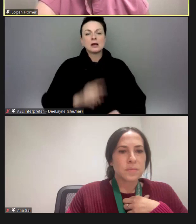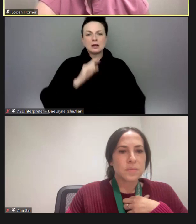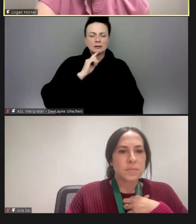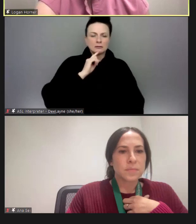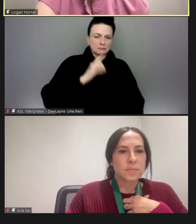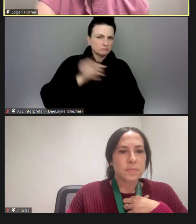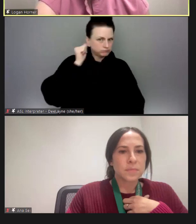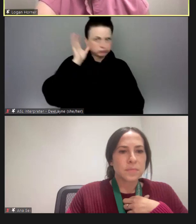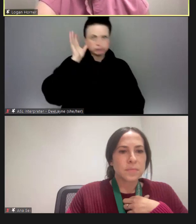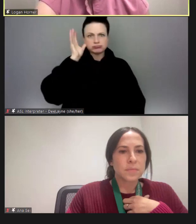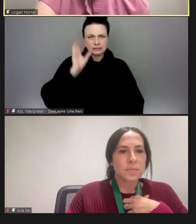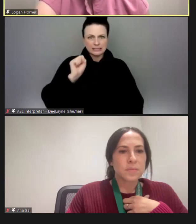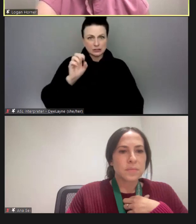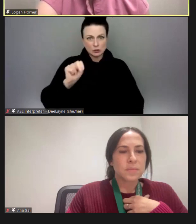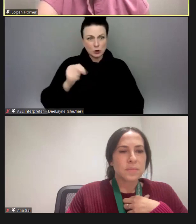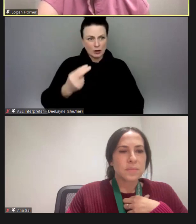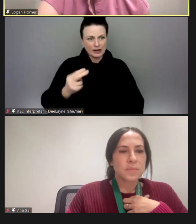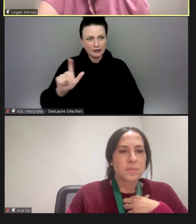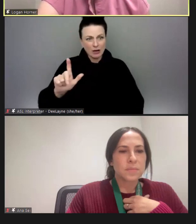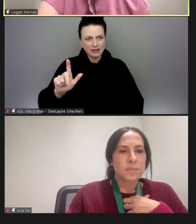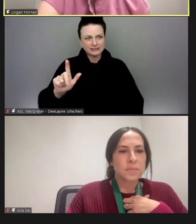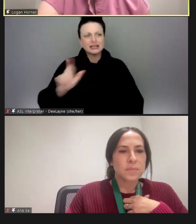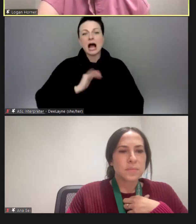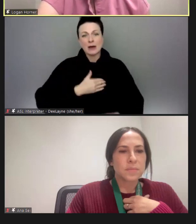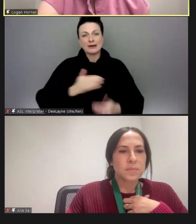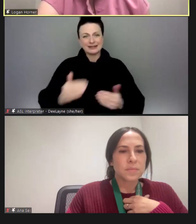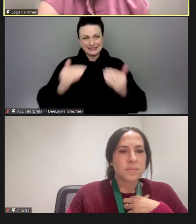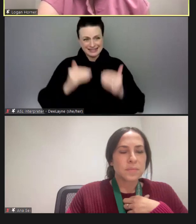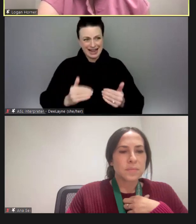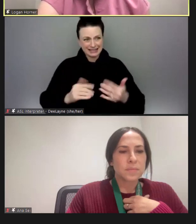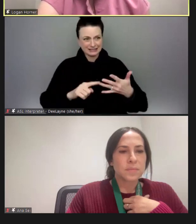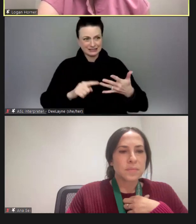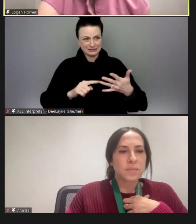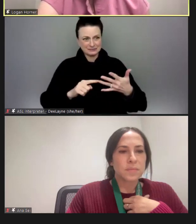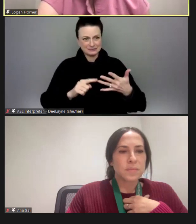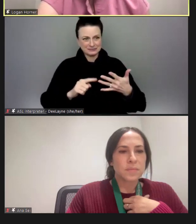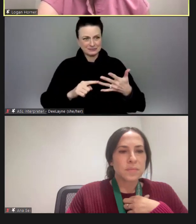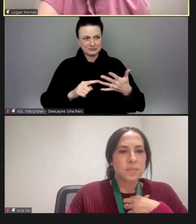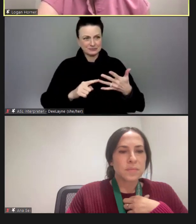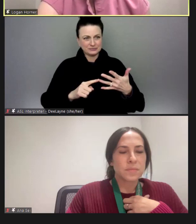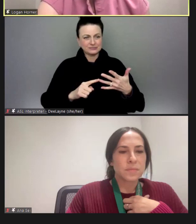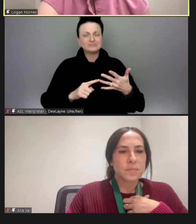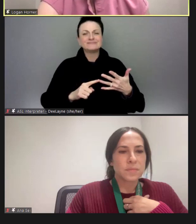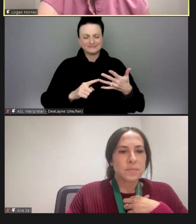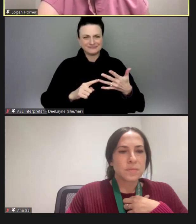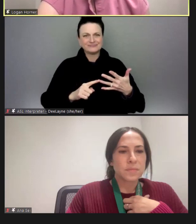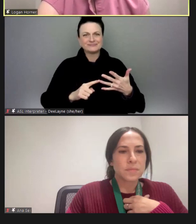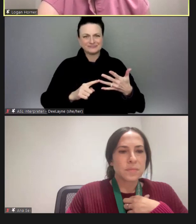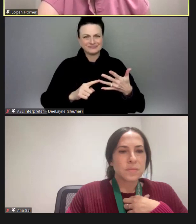hearing loss will be our next